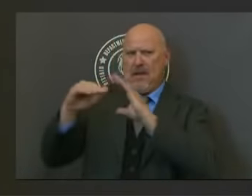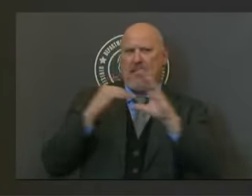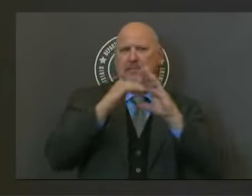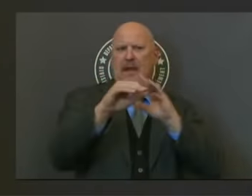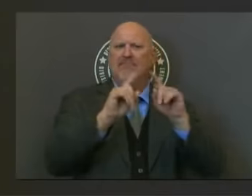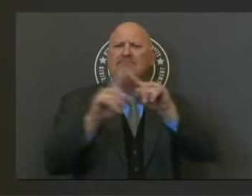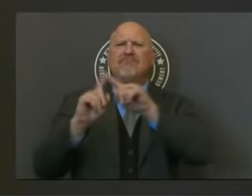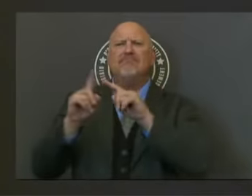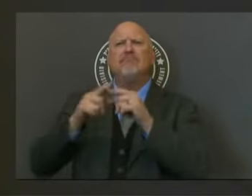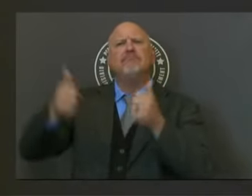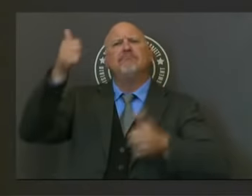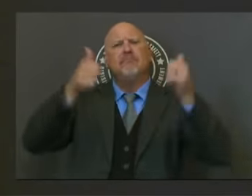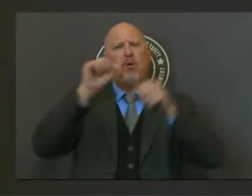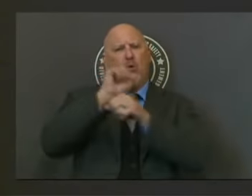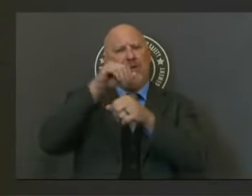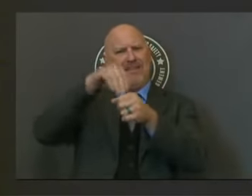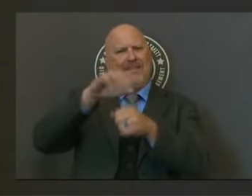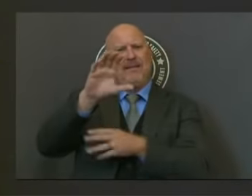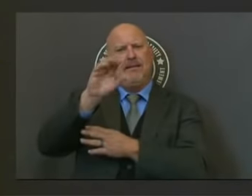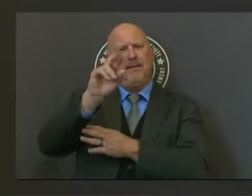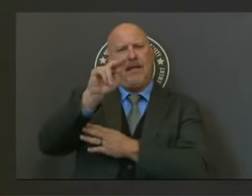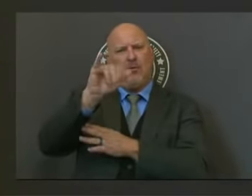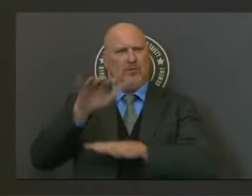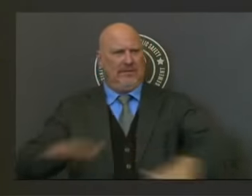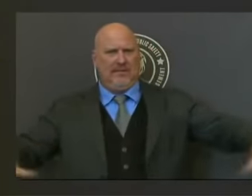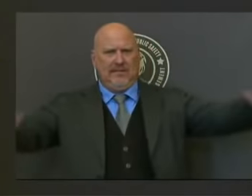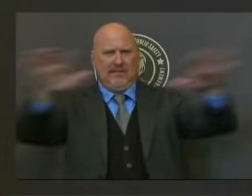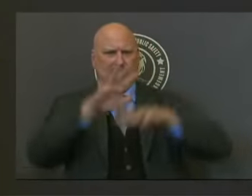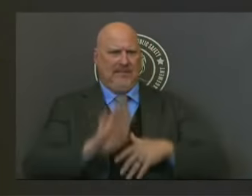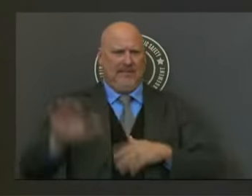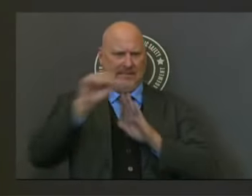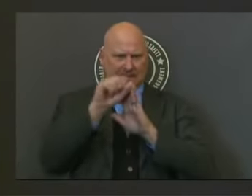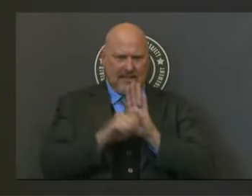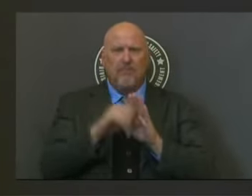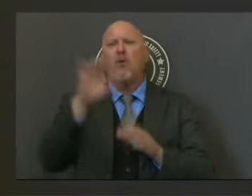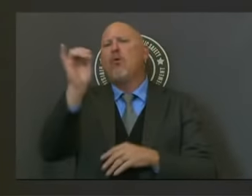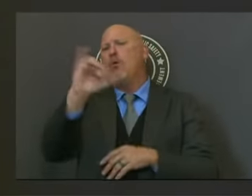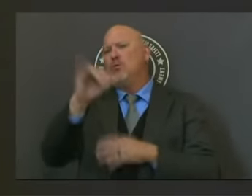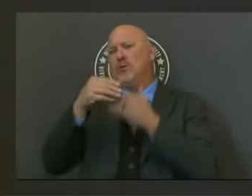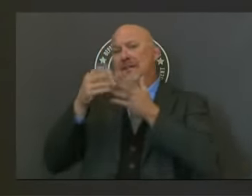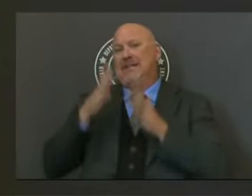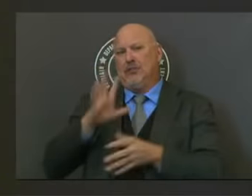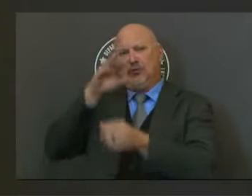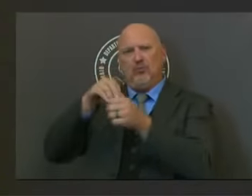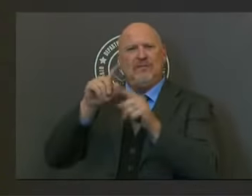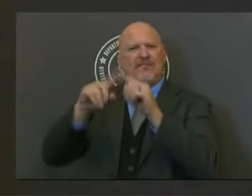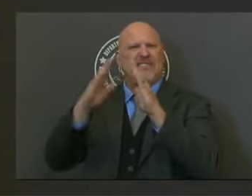that they will be sent out to a city leaders and partners in the